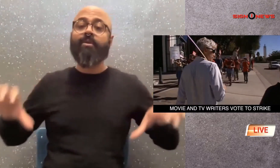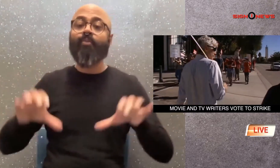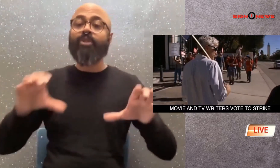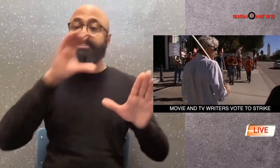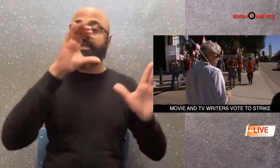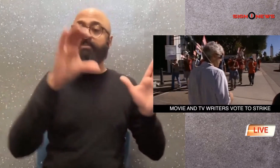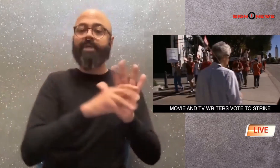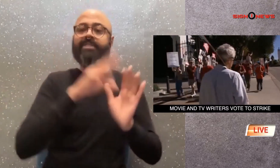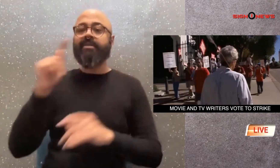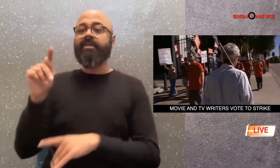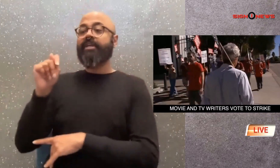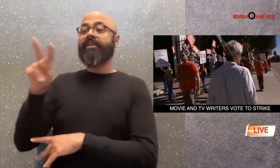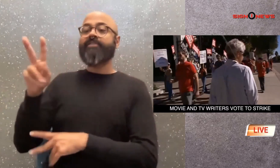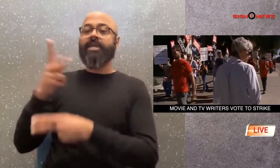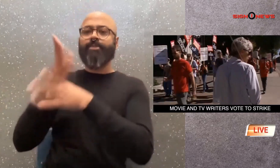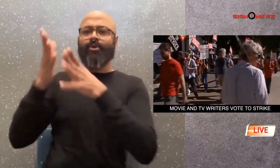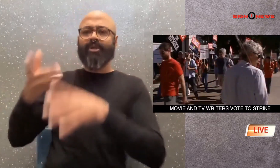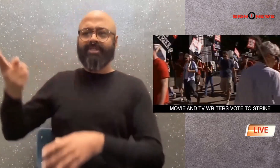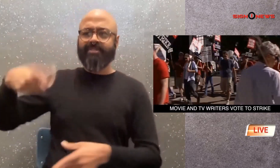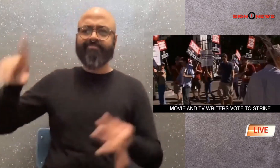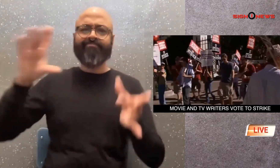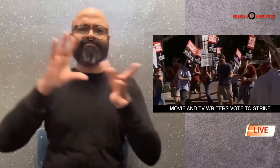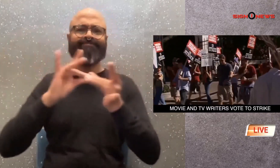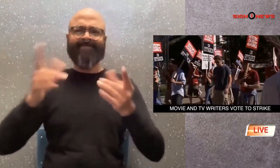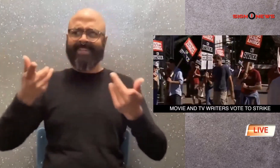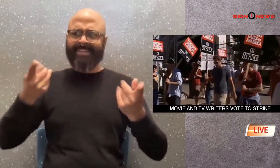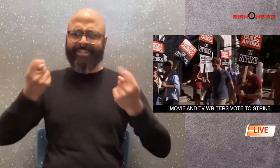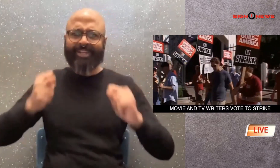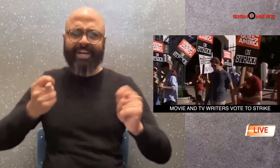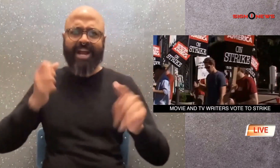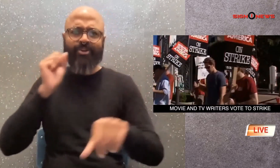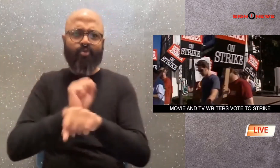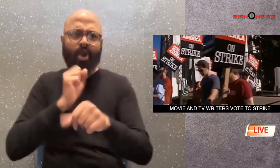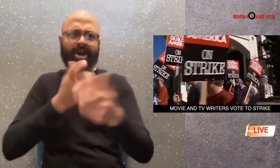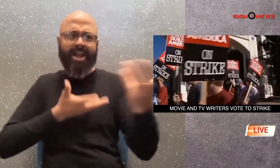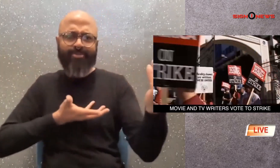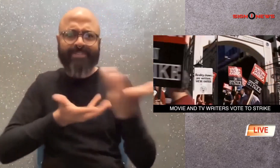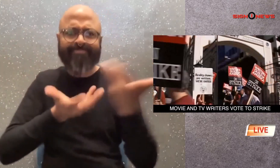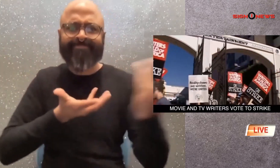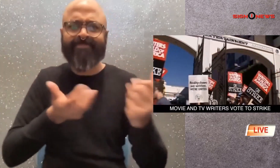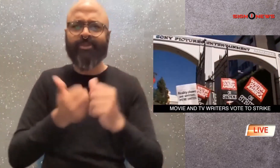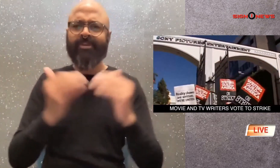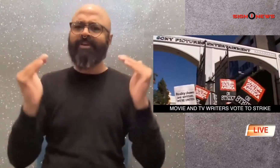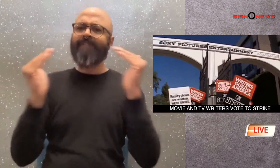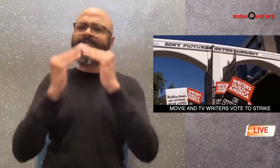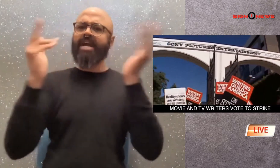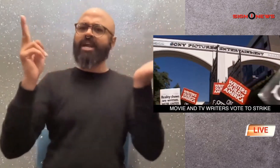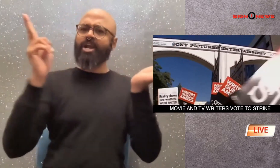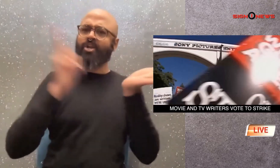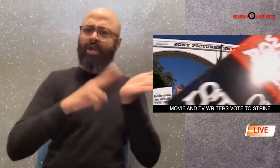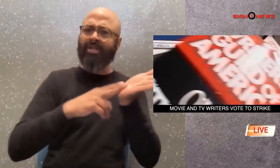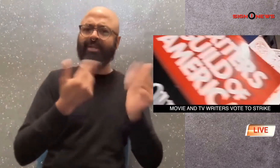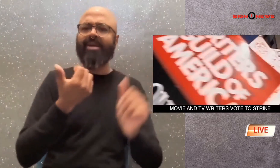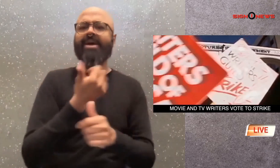down production the alliance of motion picture and television producers says it's trying